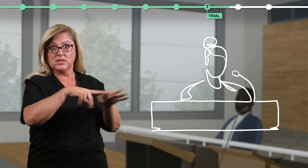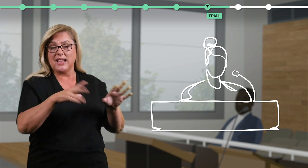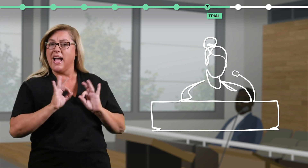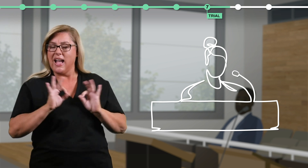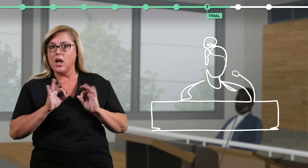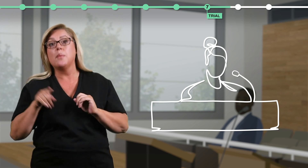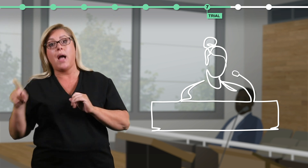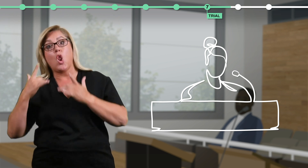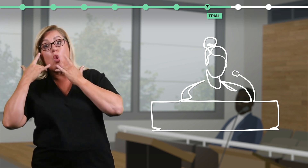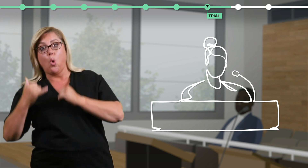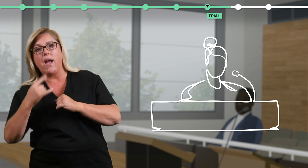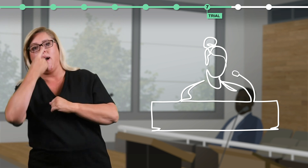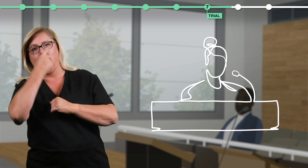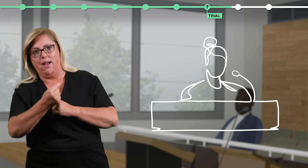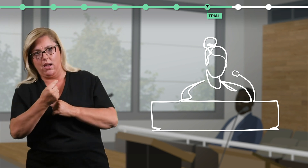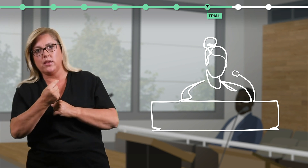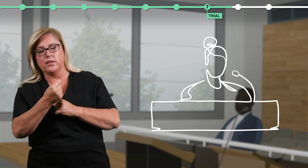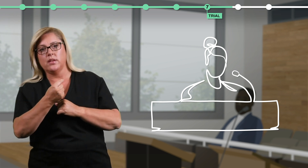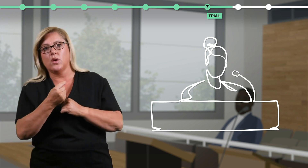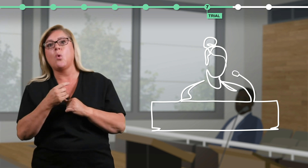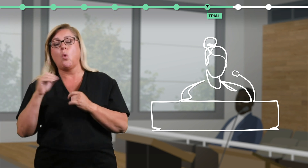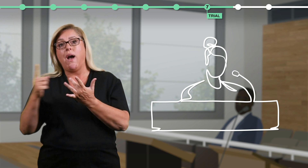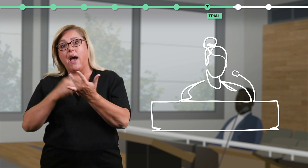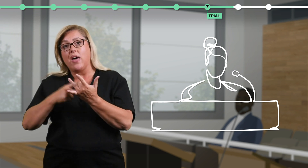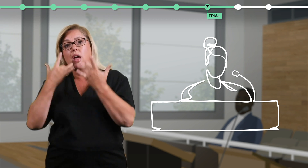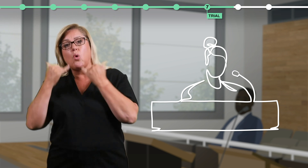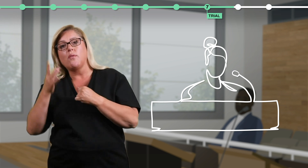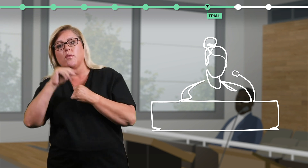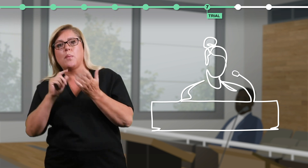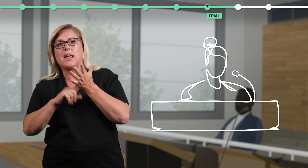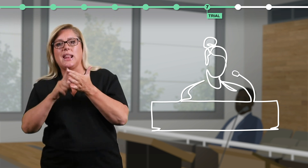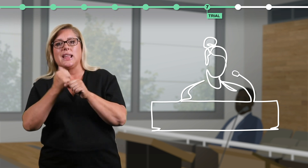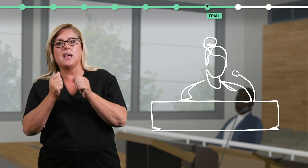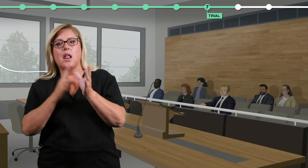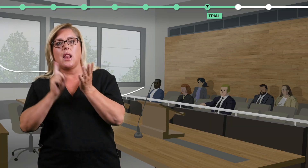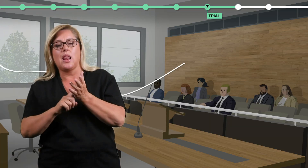But you could be cross-examined by their lawyer, or a lawyer provided by Legal Aid.